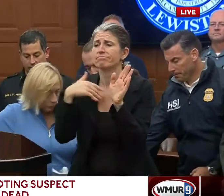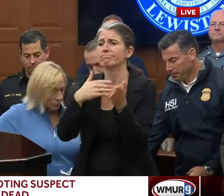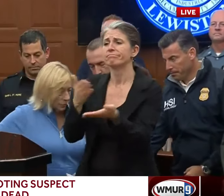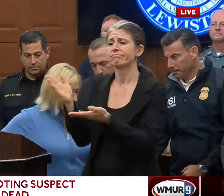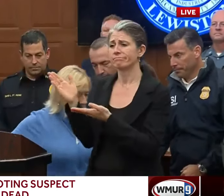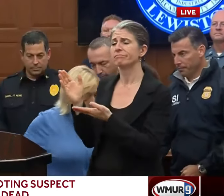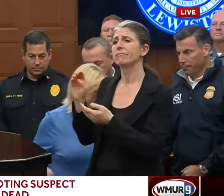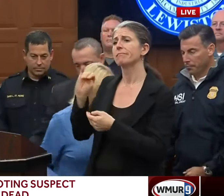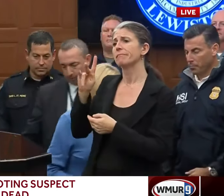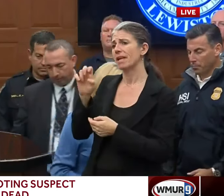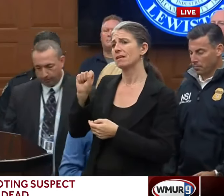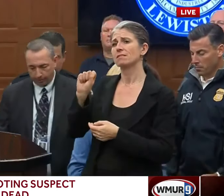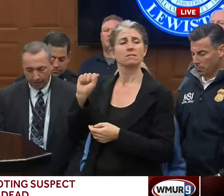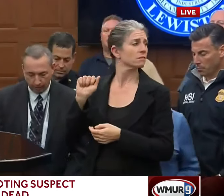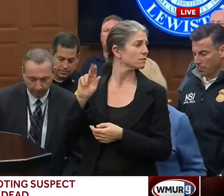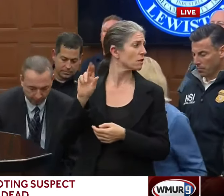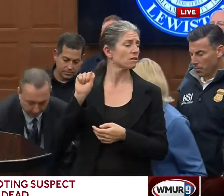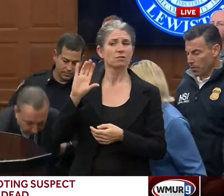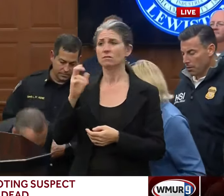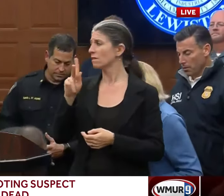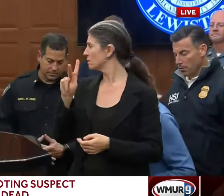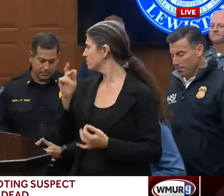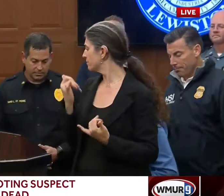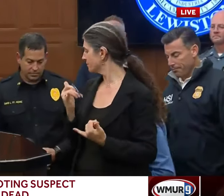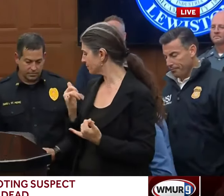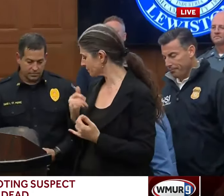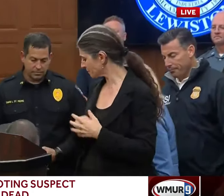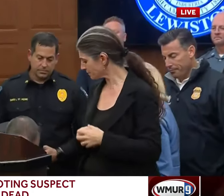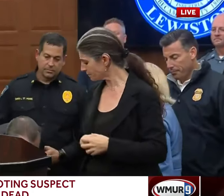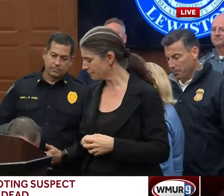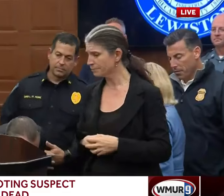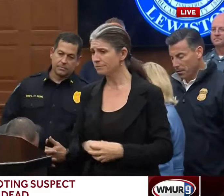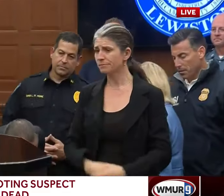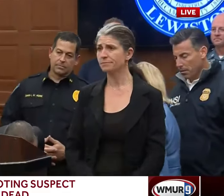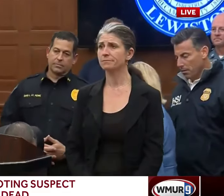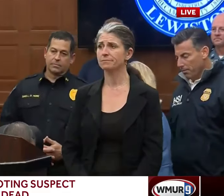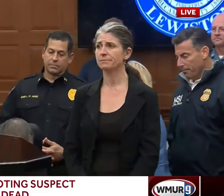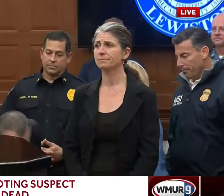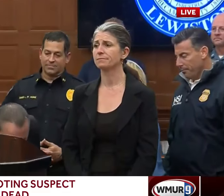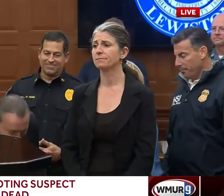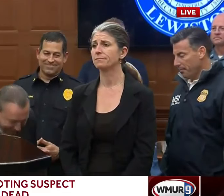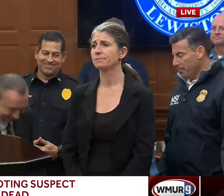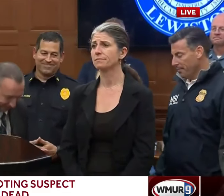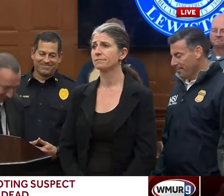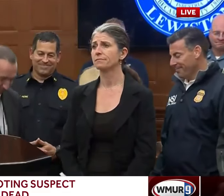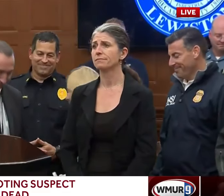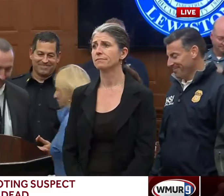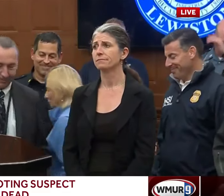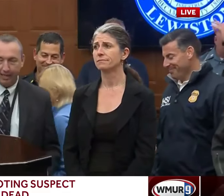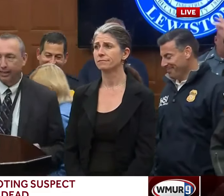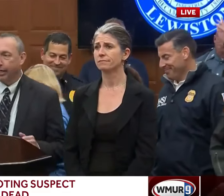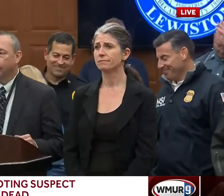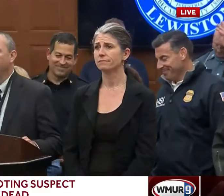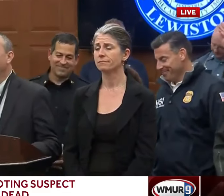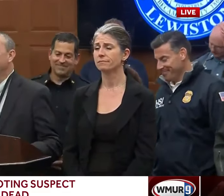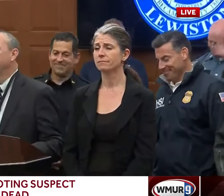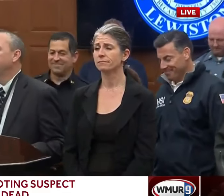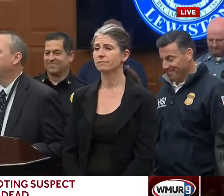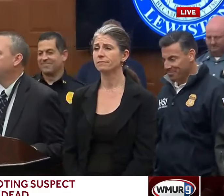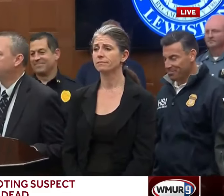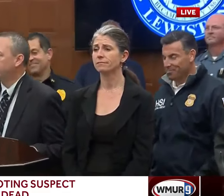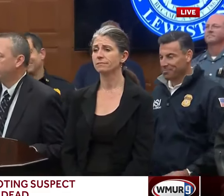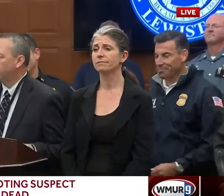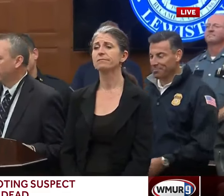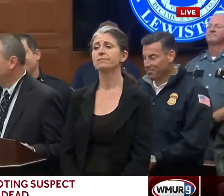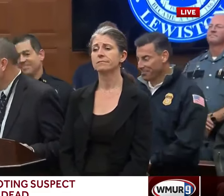I’M GOING TO TURN IT OVER TO COMMISSIONER SAUSCHUCK.